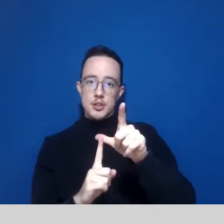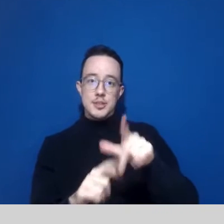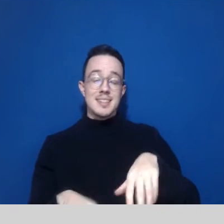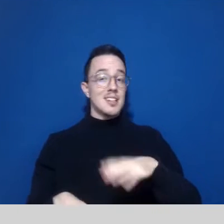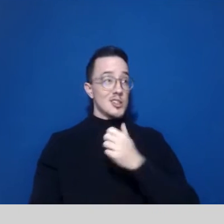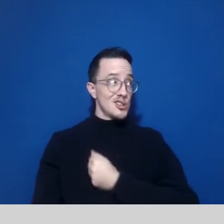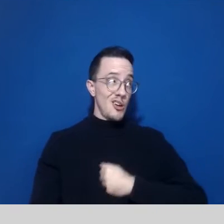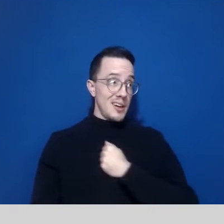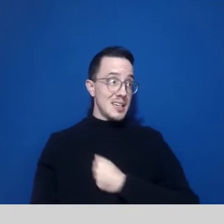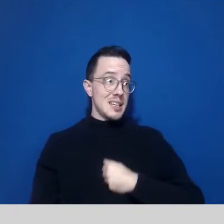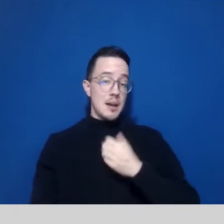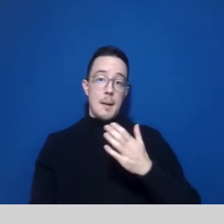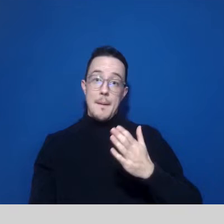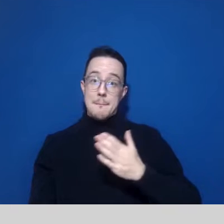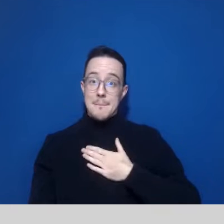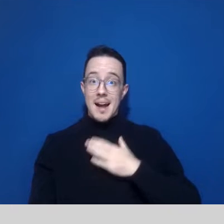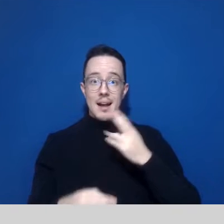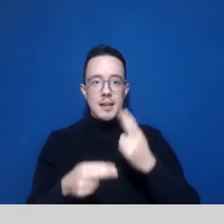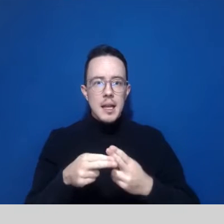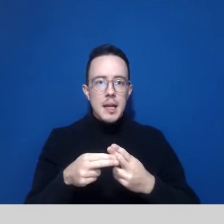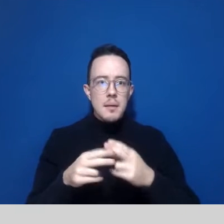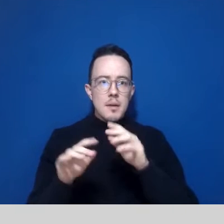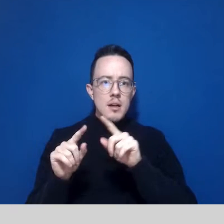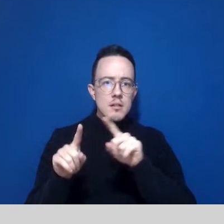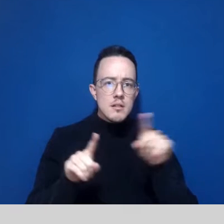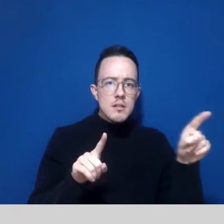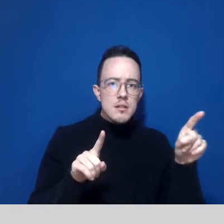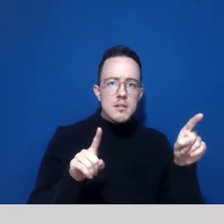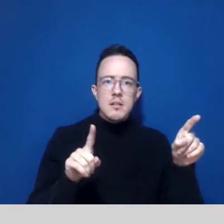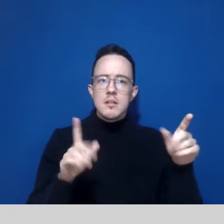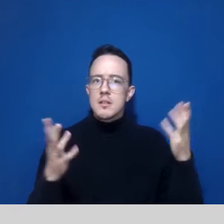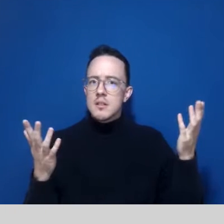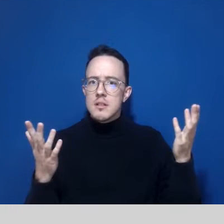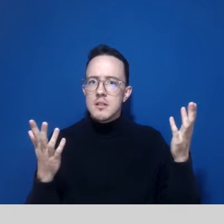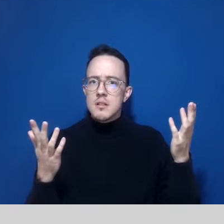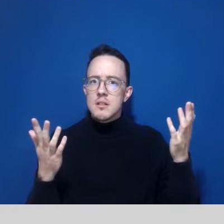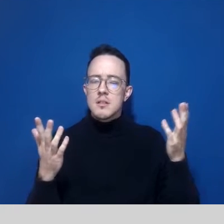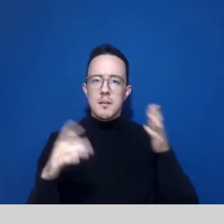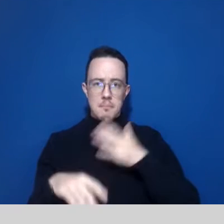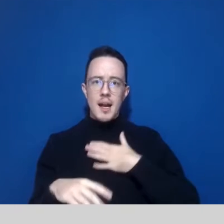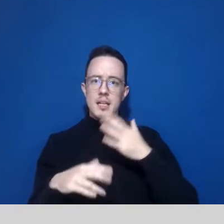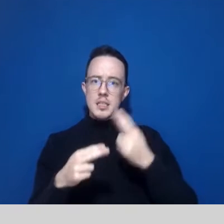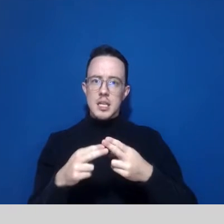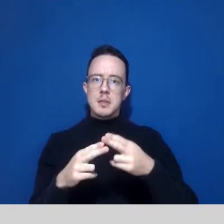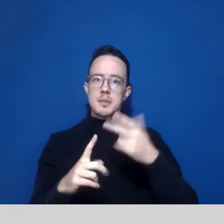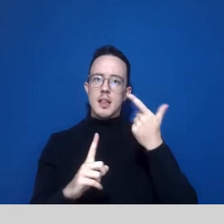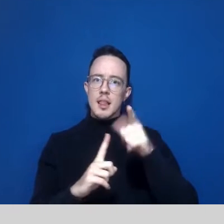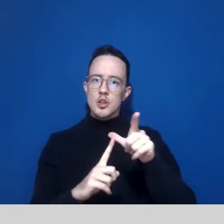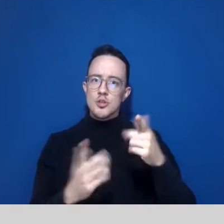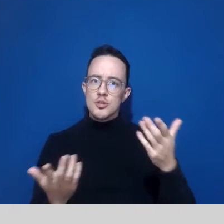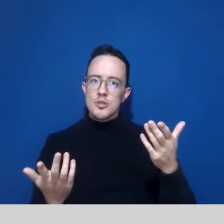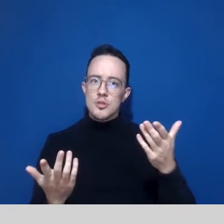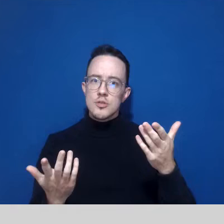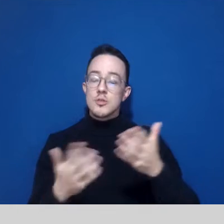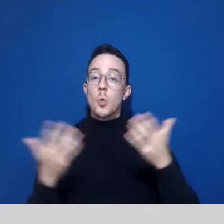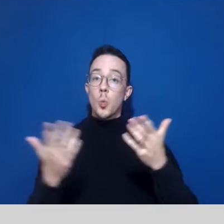in the adult's last name field, sorry, my name consists only out of letters Š or Ý, it is a letter.